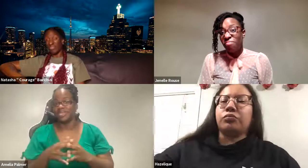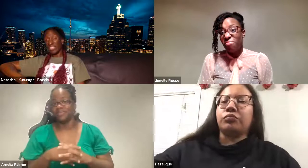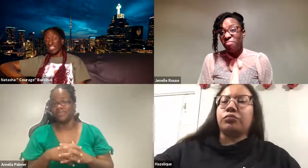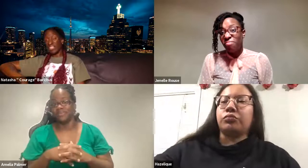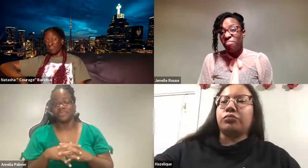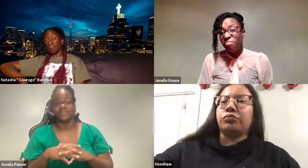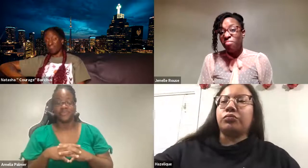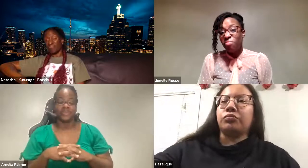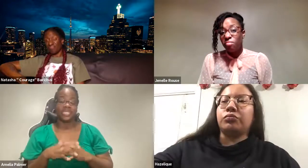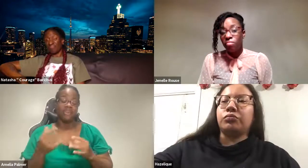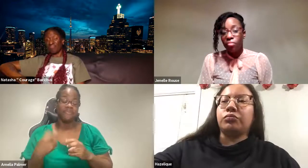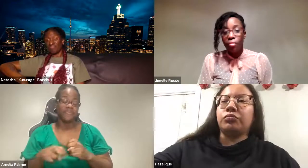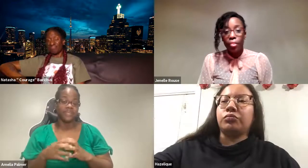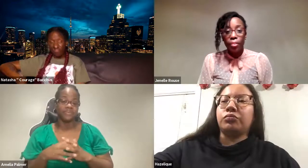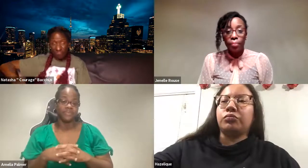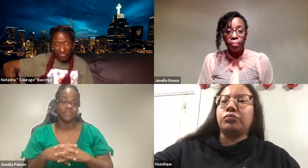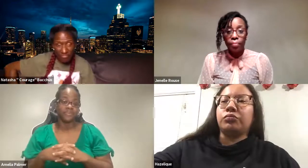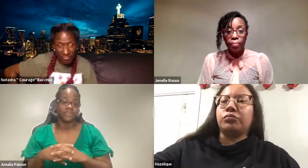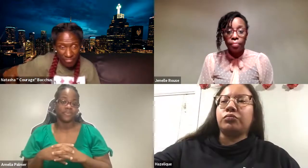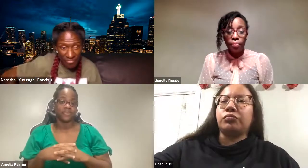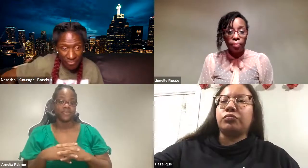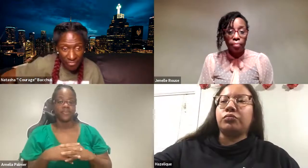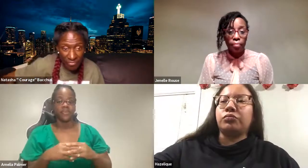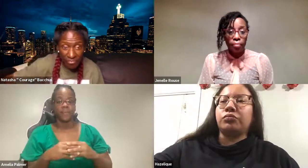it's tough to decolonize whatever situation you're in, it's definitely tough